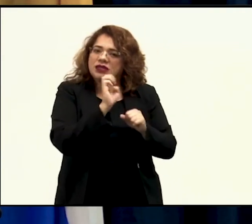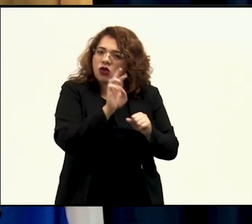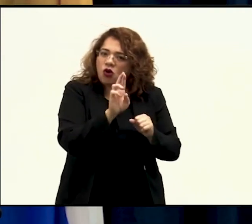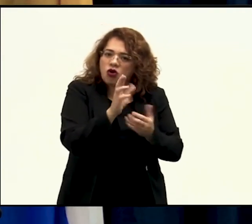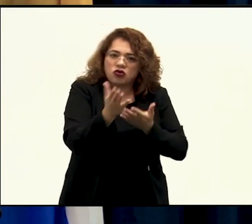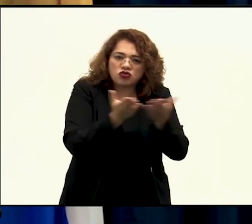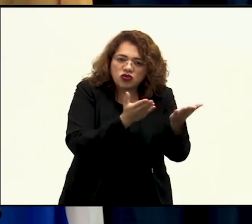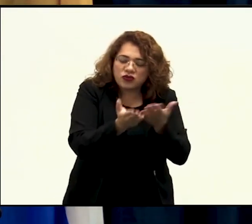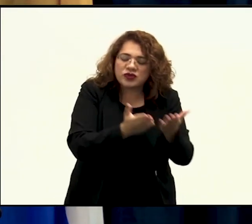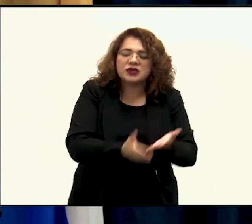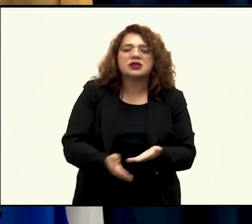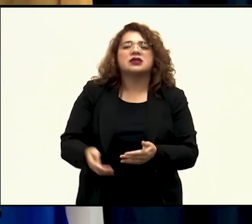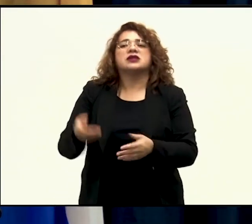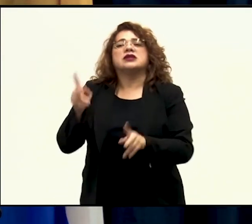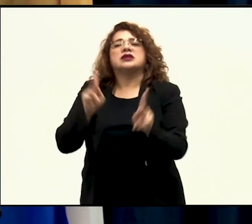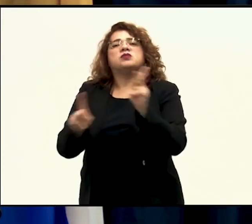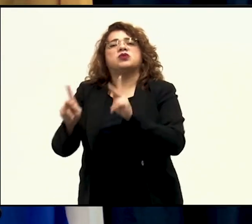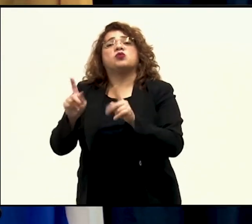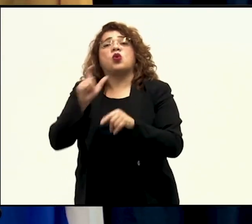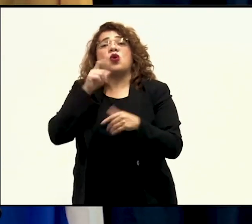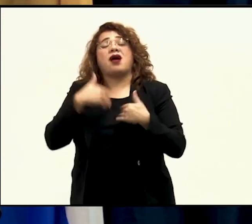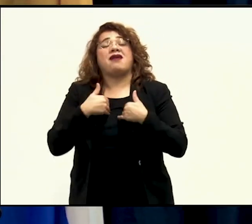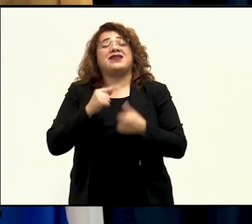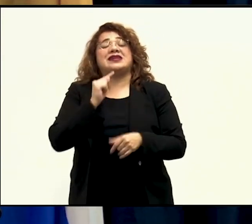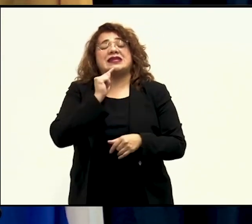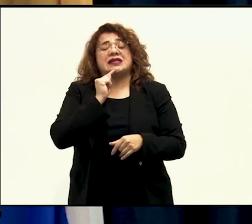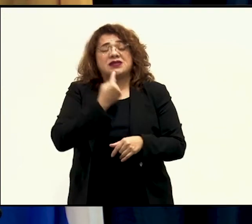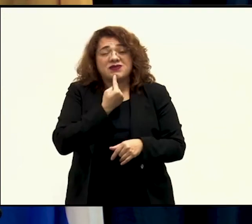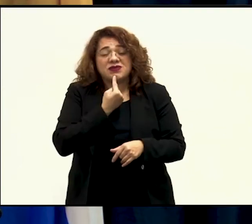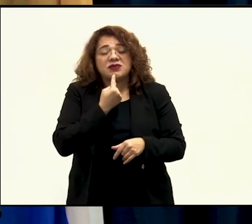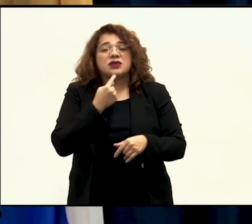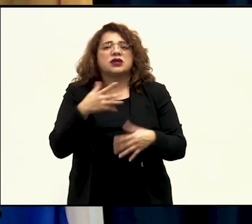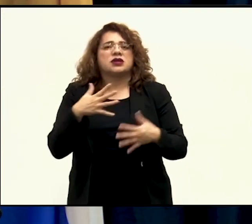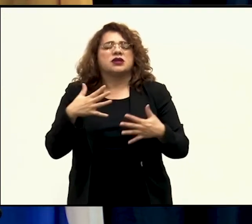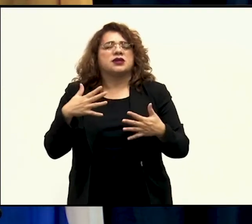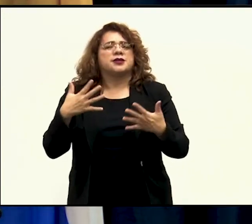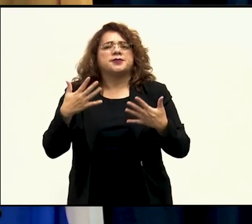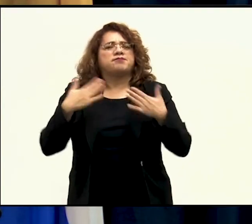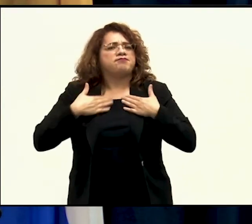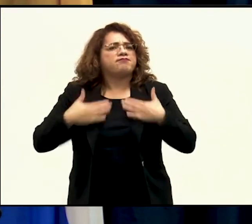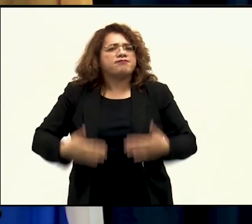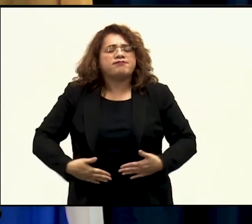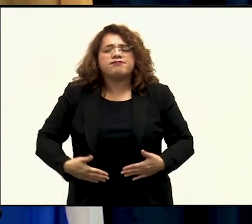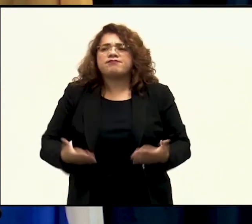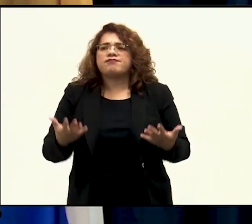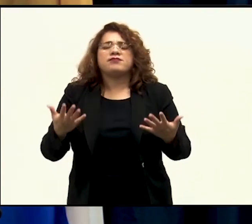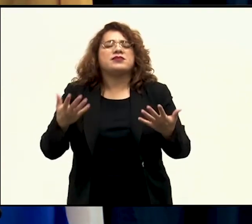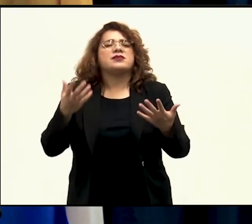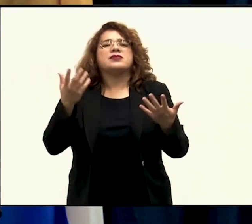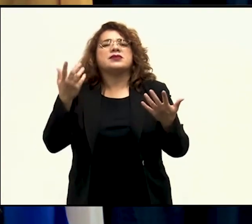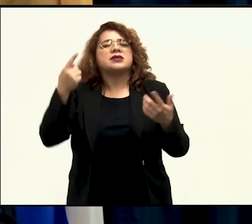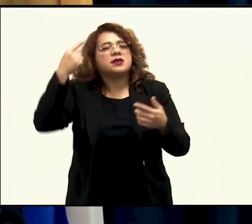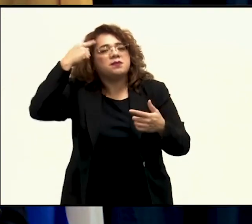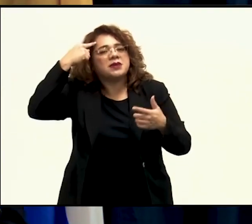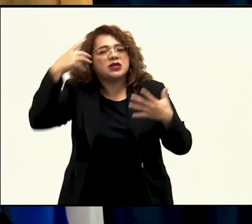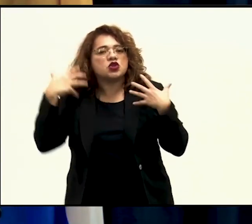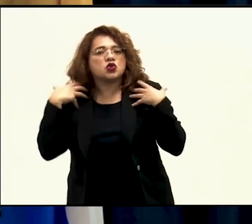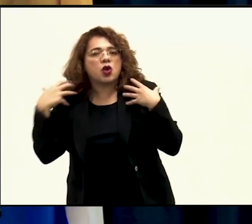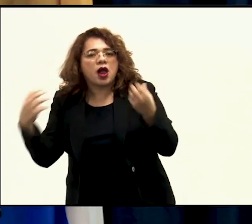on treating folks that are having severe complications around their mental health and mental illness